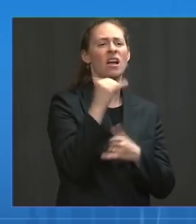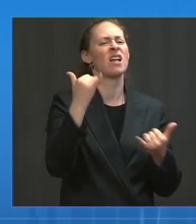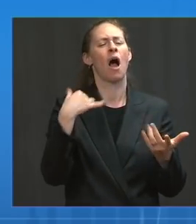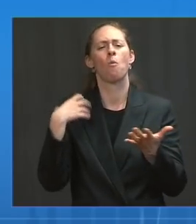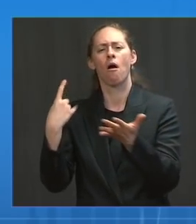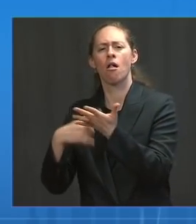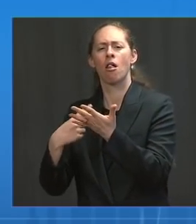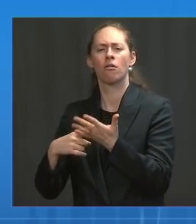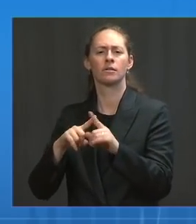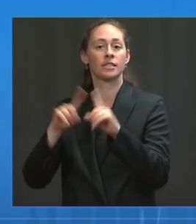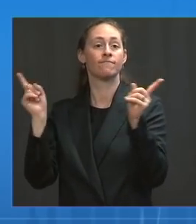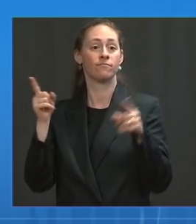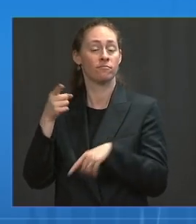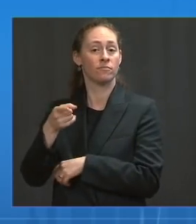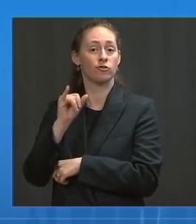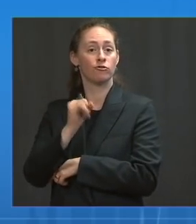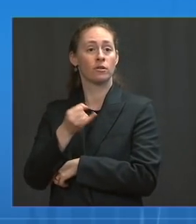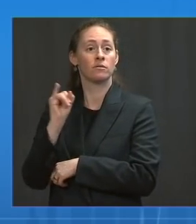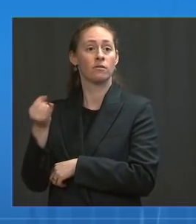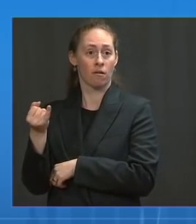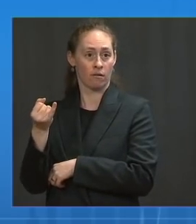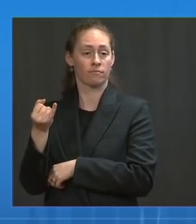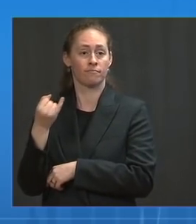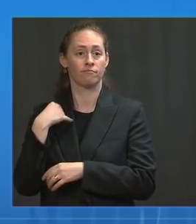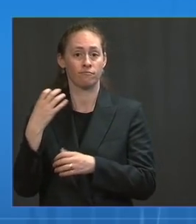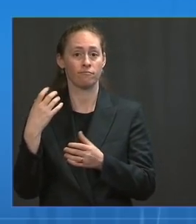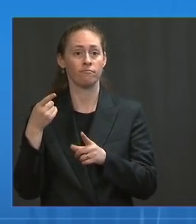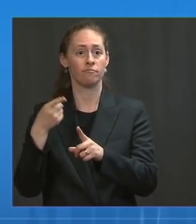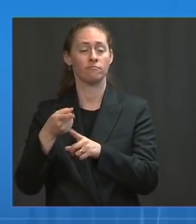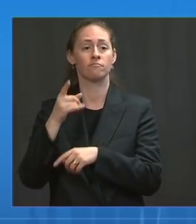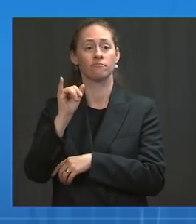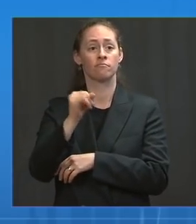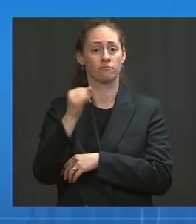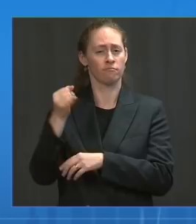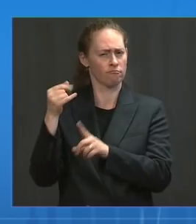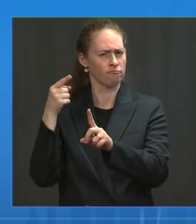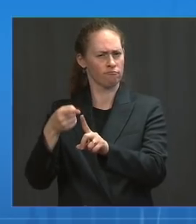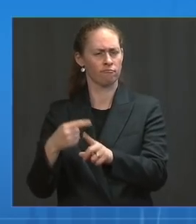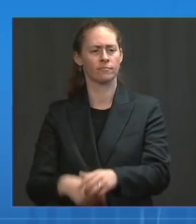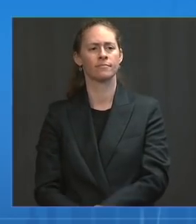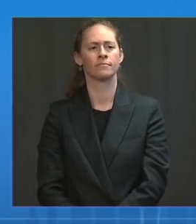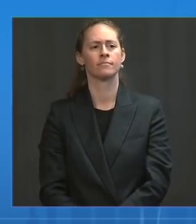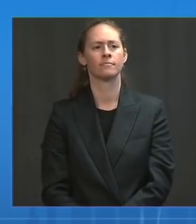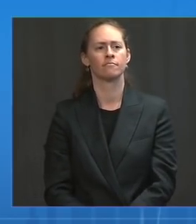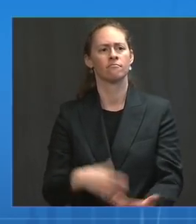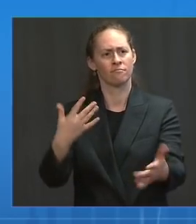There's indirect and direct evidence for effectiveness of J&J against the Delta variant